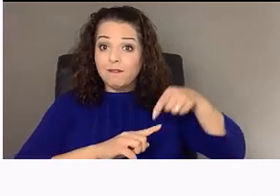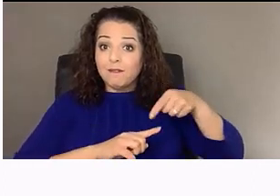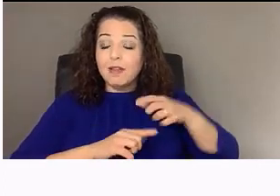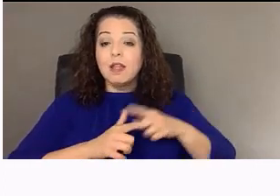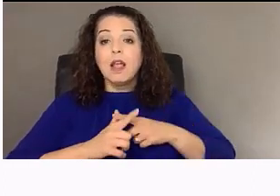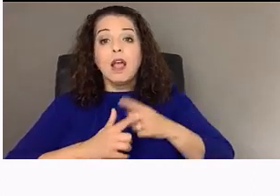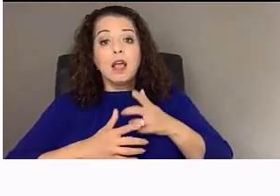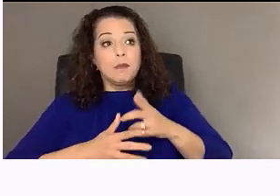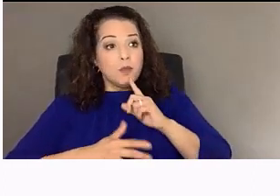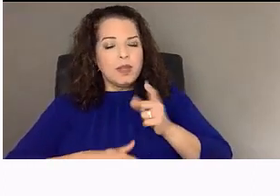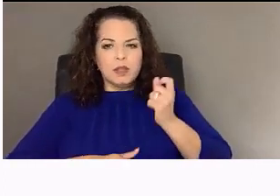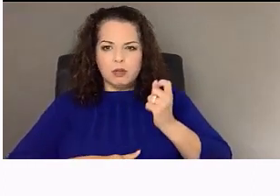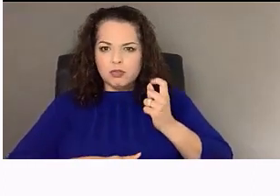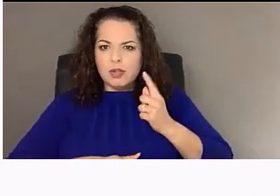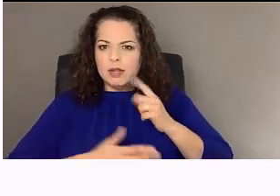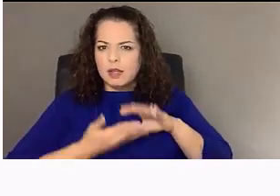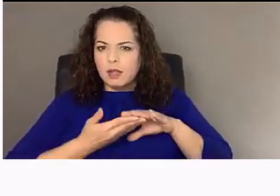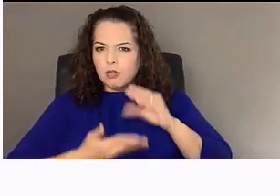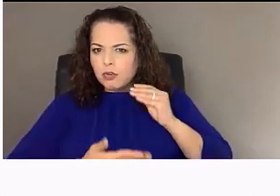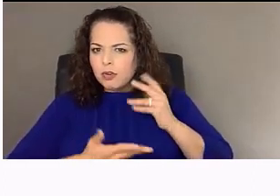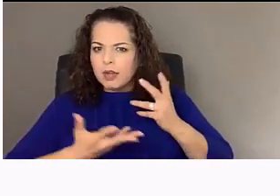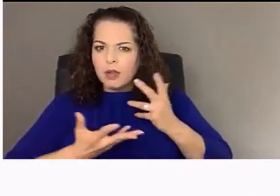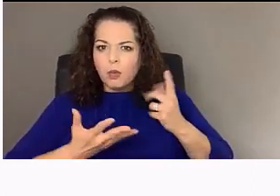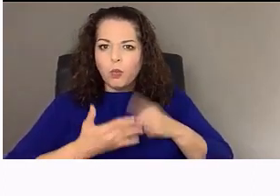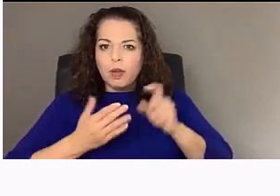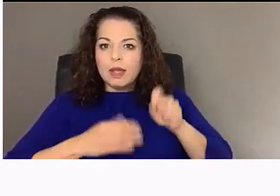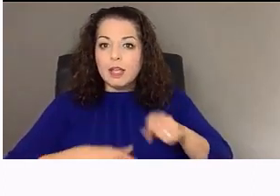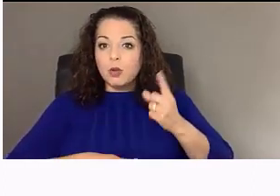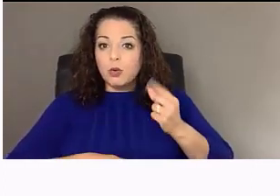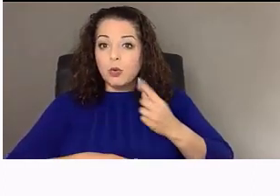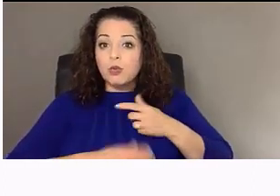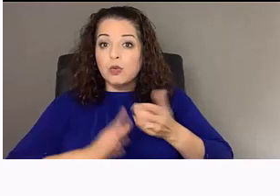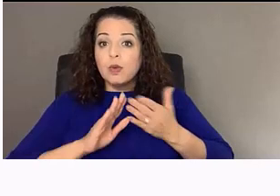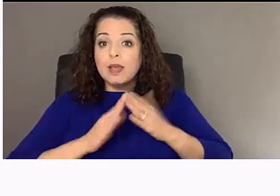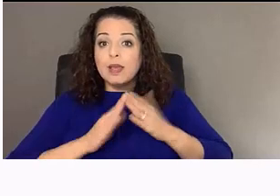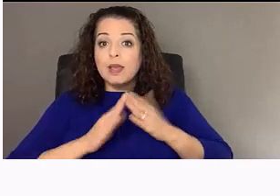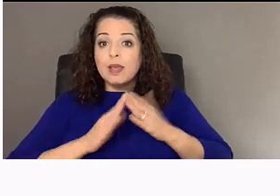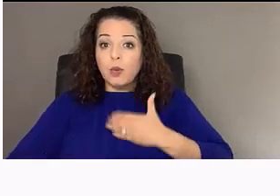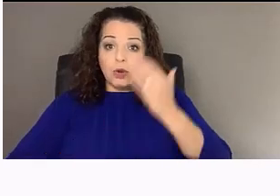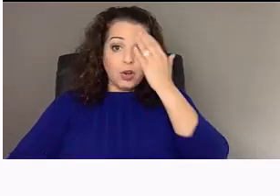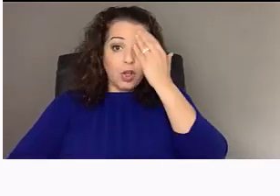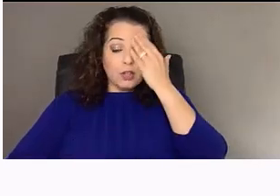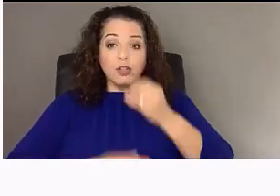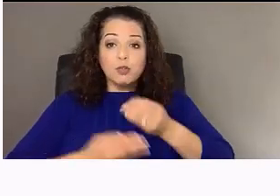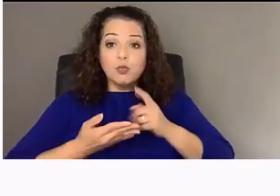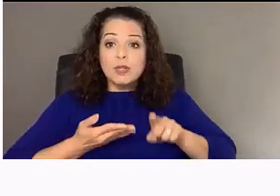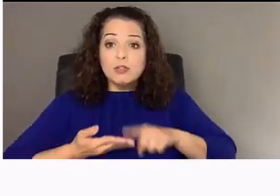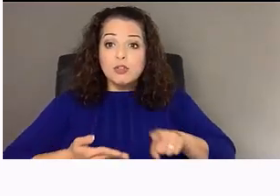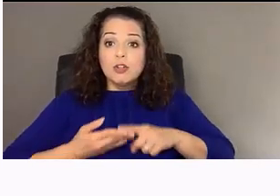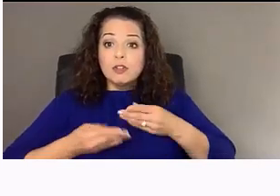on what we can do to get our knowledge and the research we're doing into the hands of those who need it.